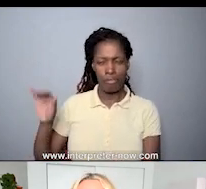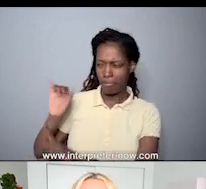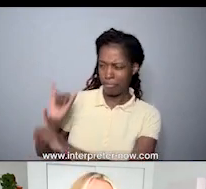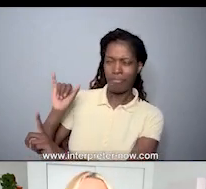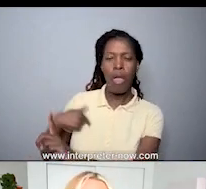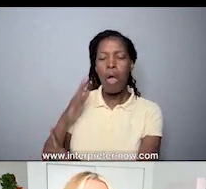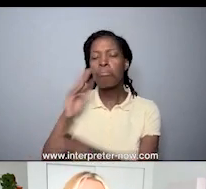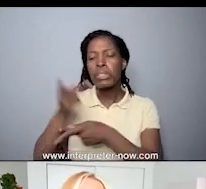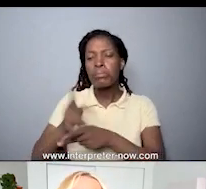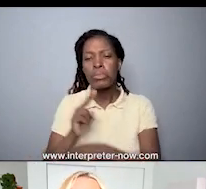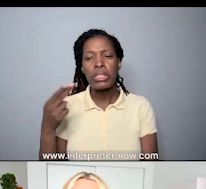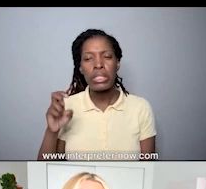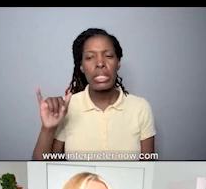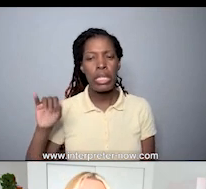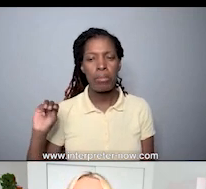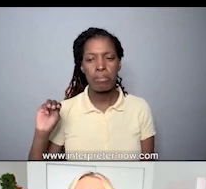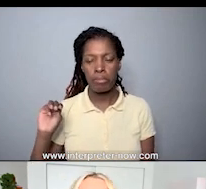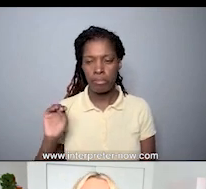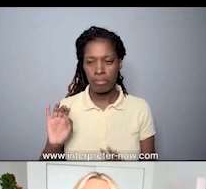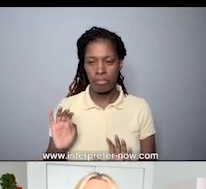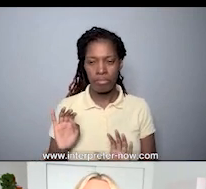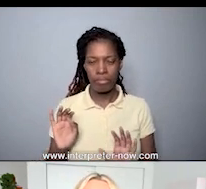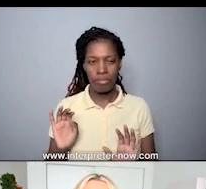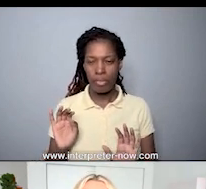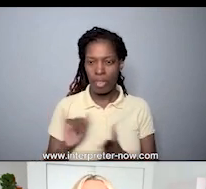That's how I've always known them, that's what I'm going to keep using.